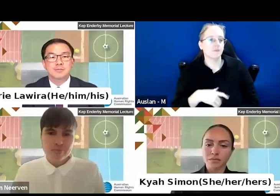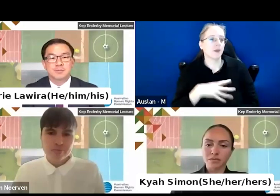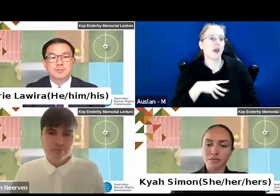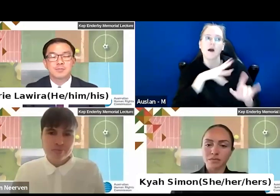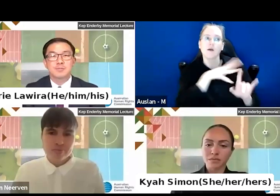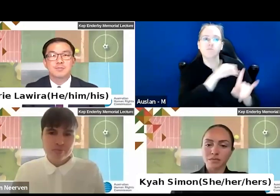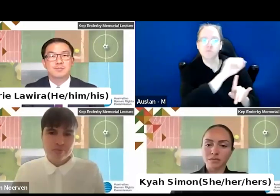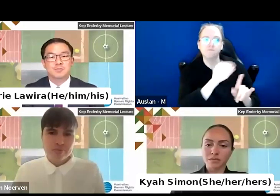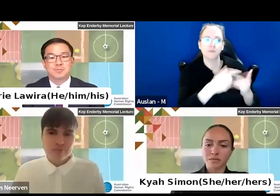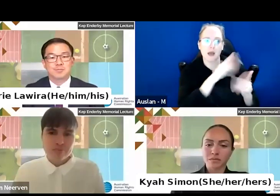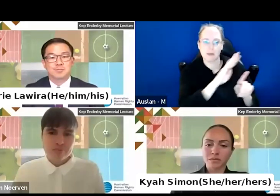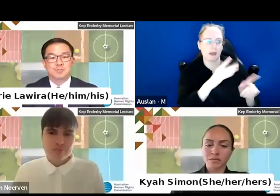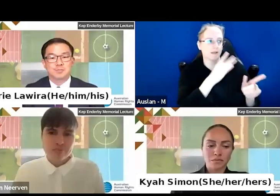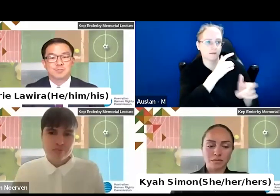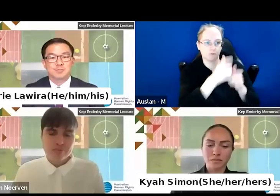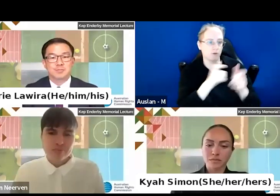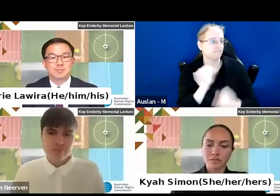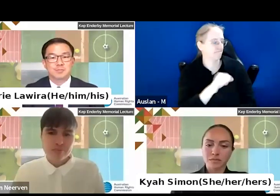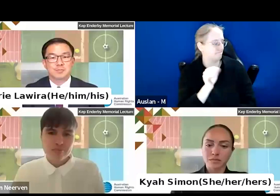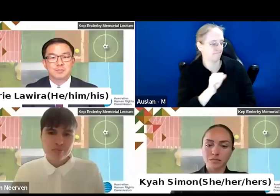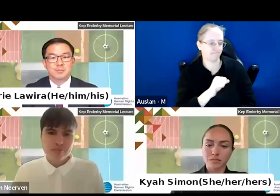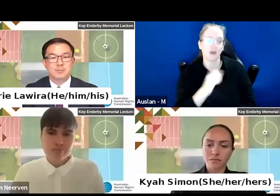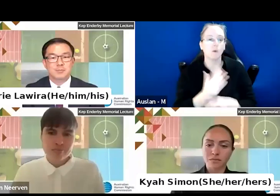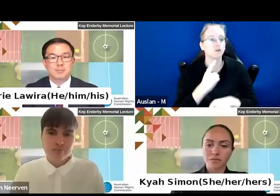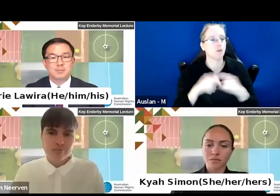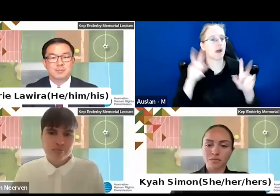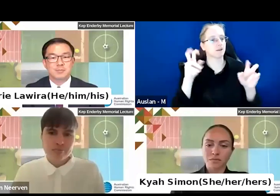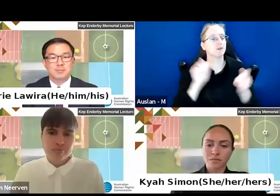We talk about sport washing now and but with sport has always